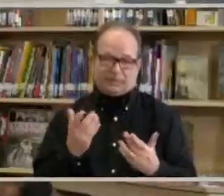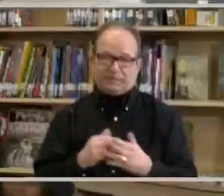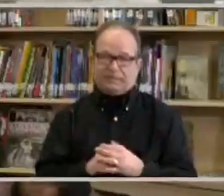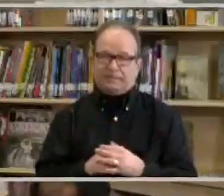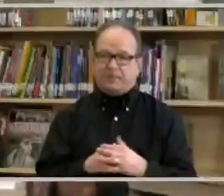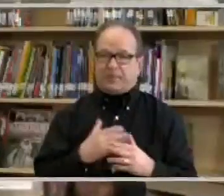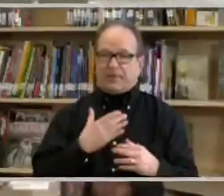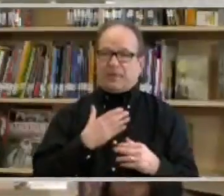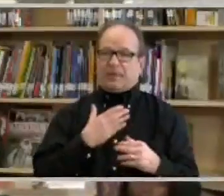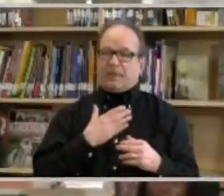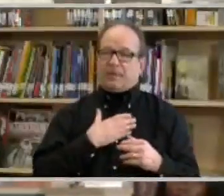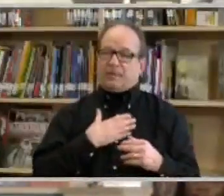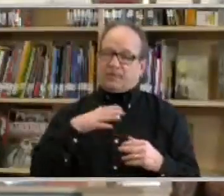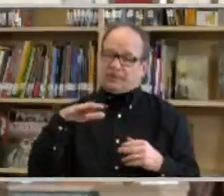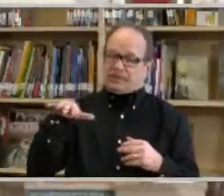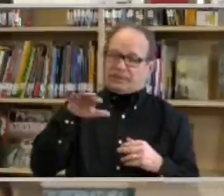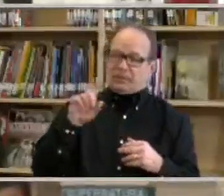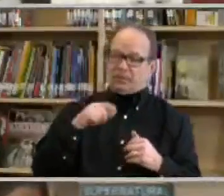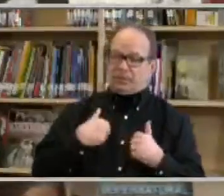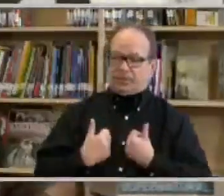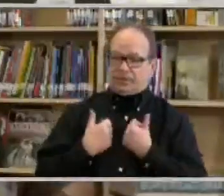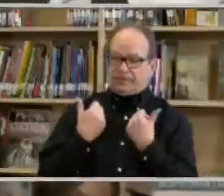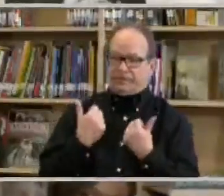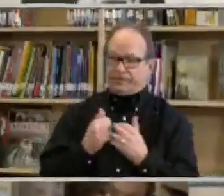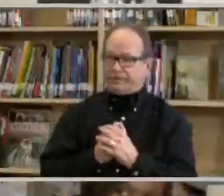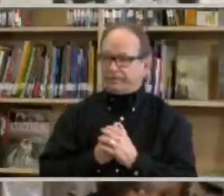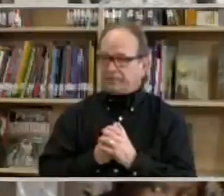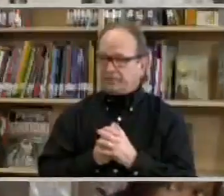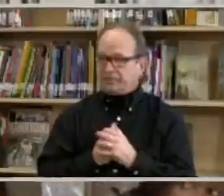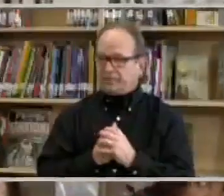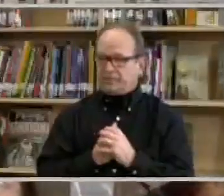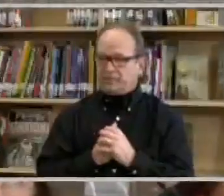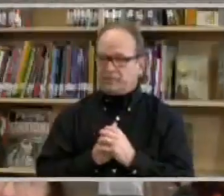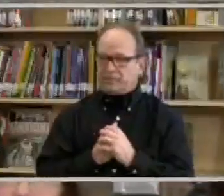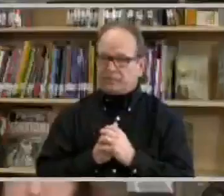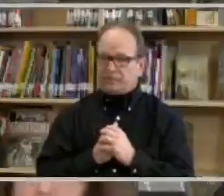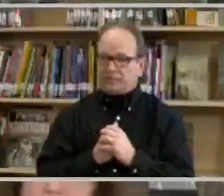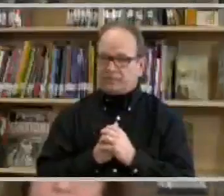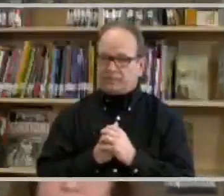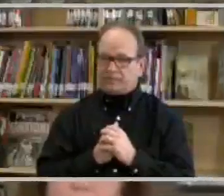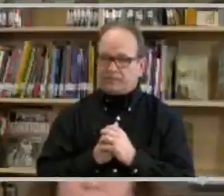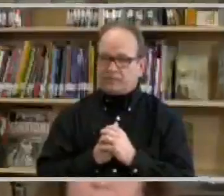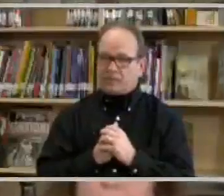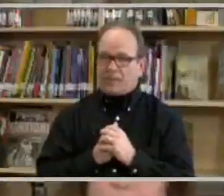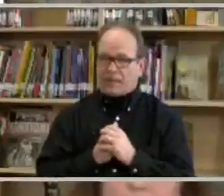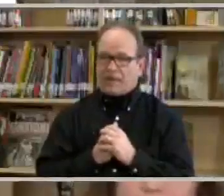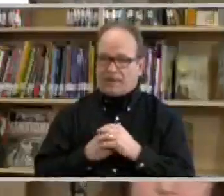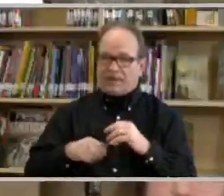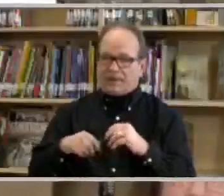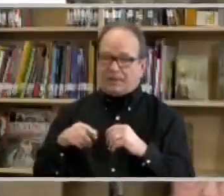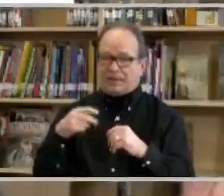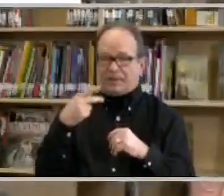AS A YOUTH GROWING UP AND BEING IN D.C., IN MY NEIGHBORHOOD, I BELIEVE THE ONE